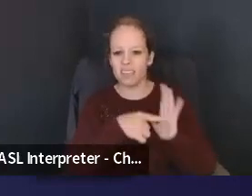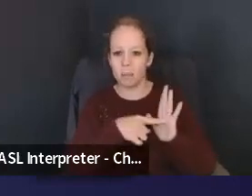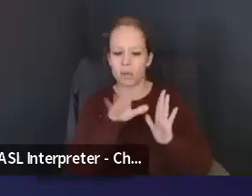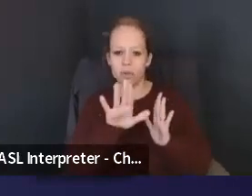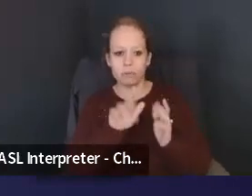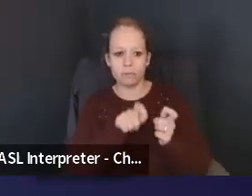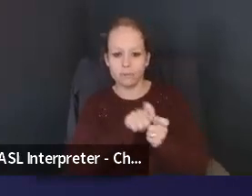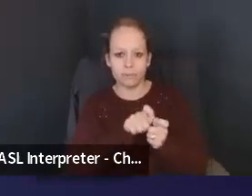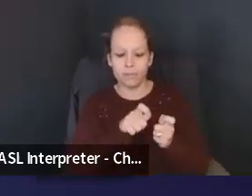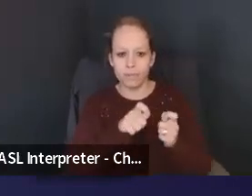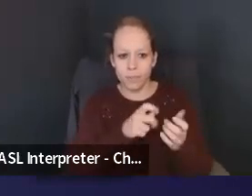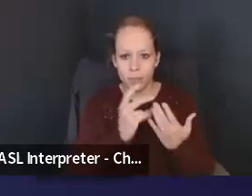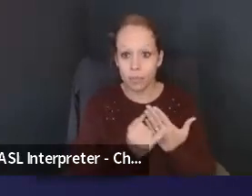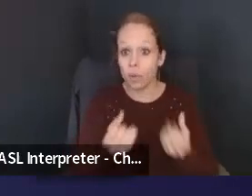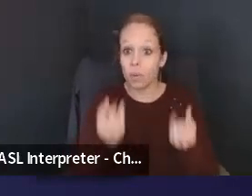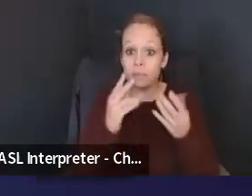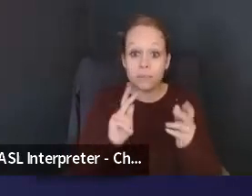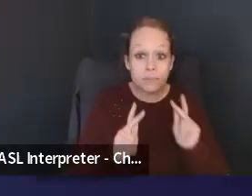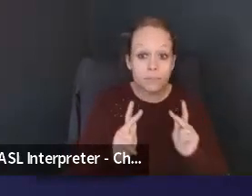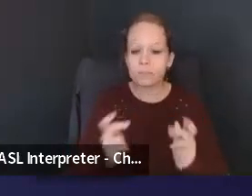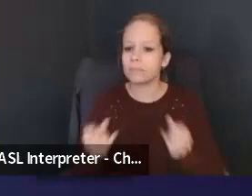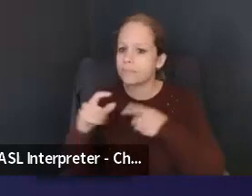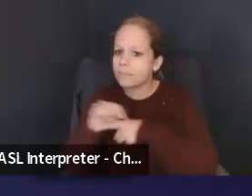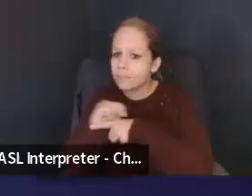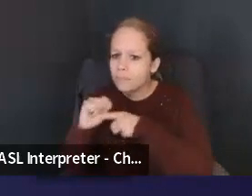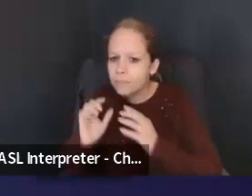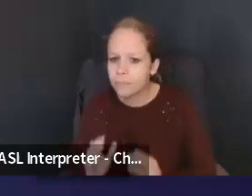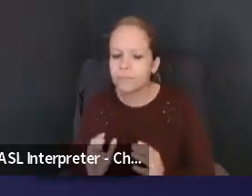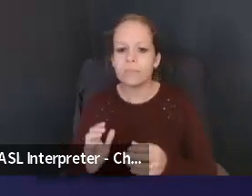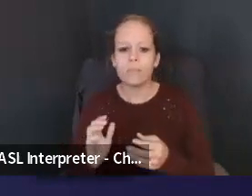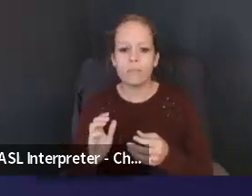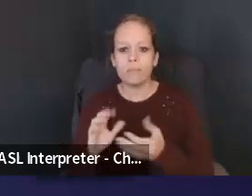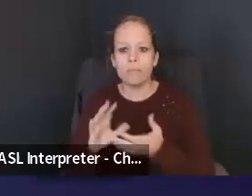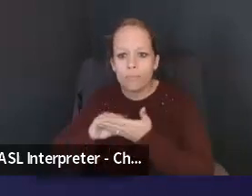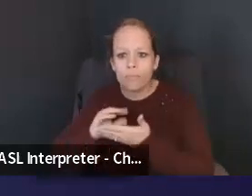how many people? How many trainees will you have? How many people will receive services from your